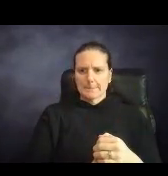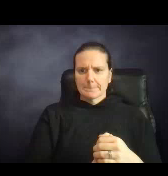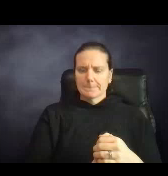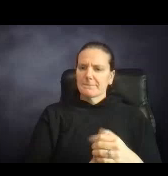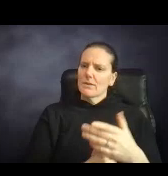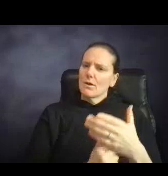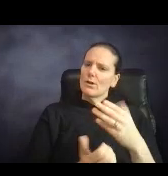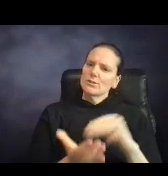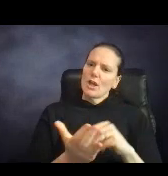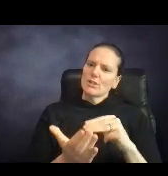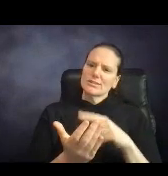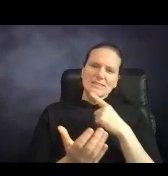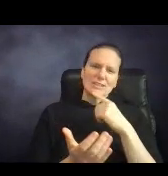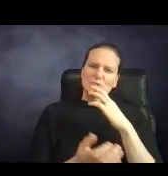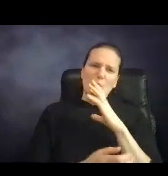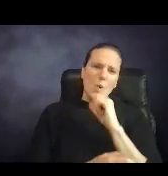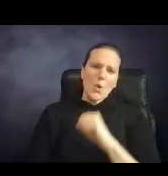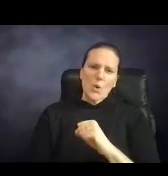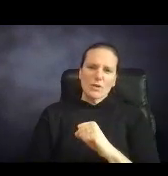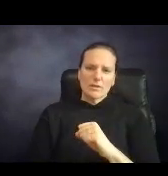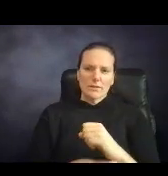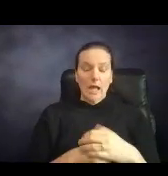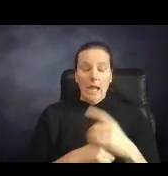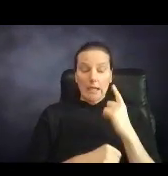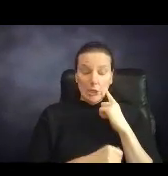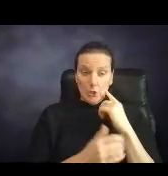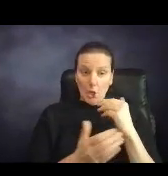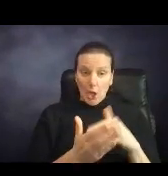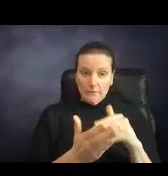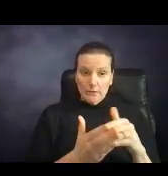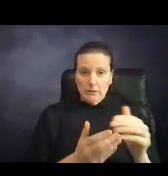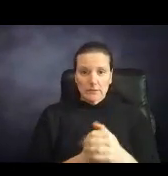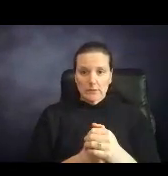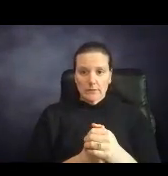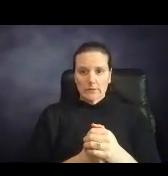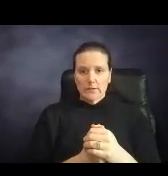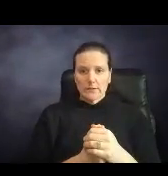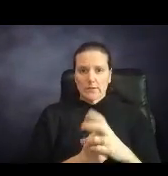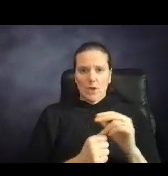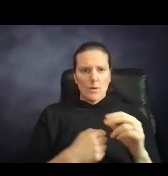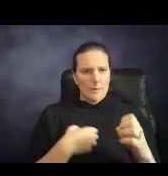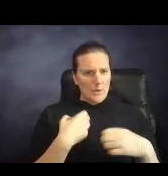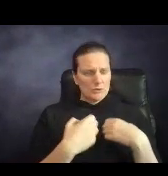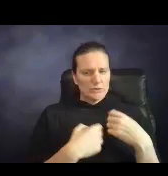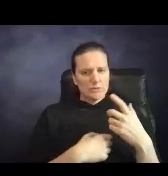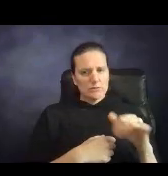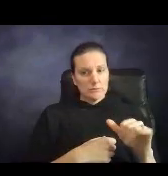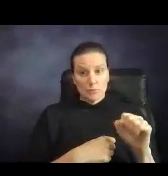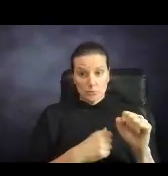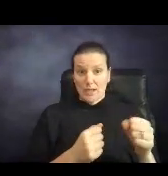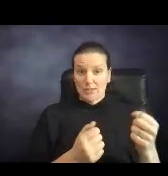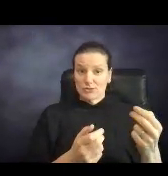my doctor told me I was too old to be on it. And I was like, and I hear that a lot. So I wasn't, I had no emotion around it. I was like, well, you, you can actually get back on it if you want.